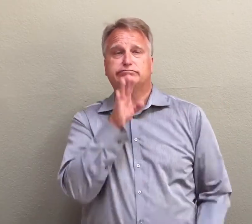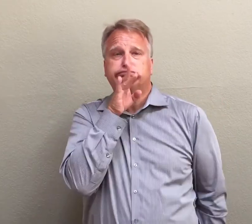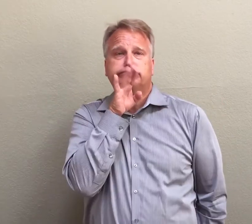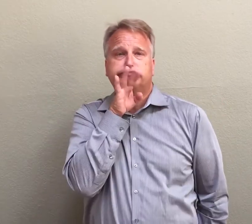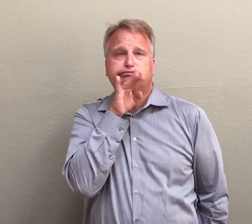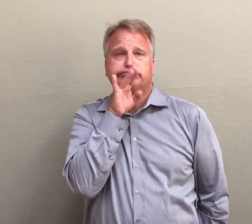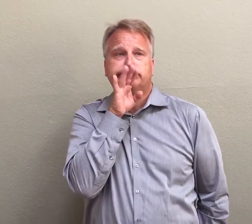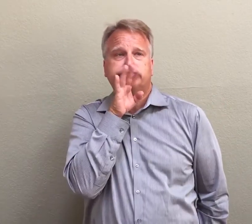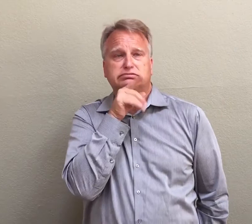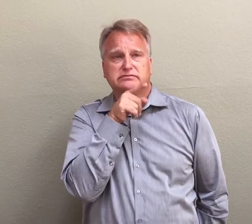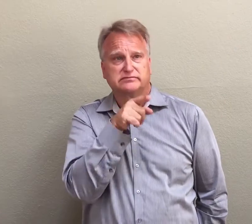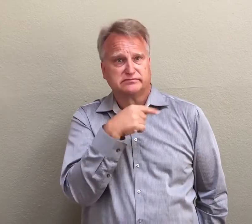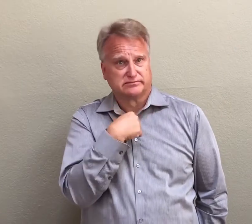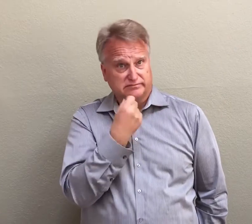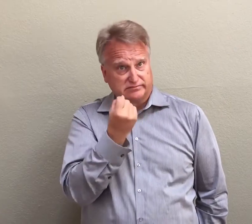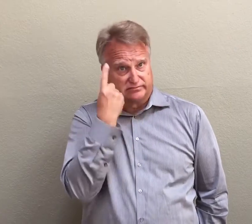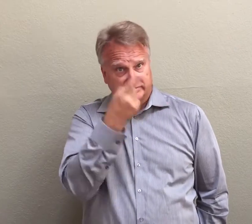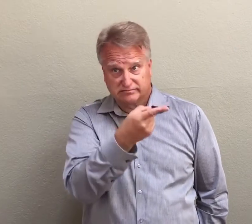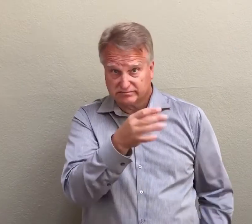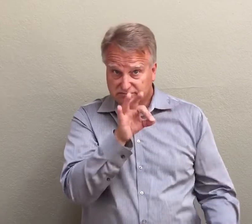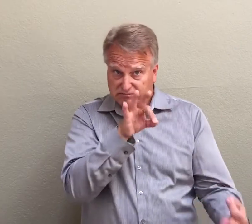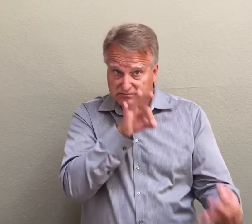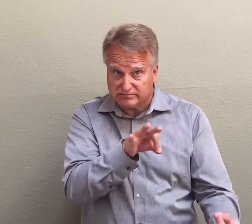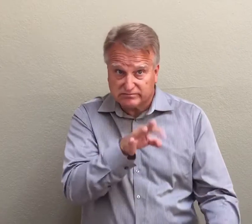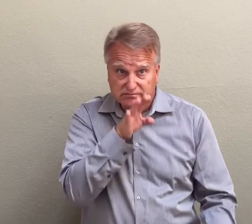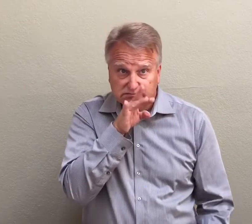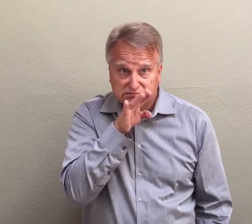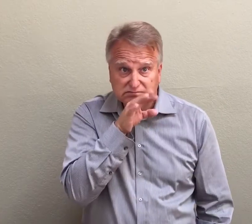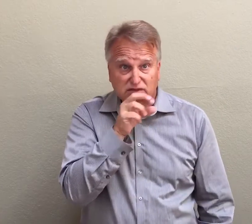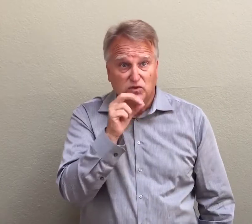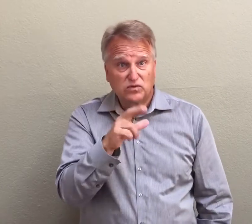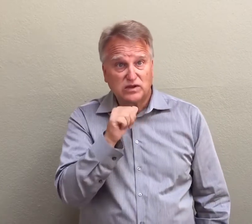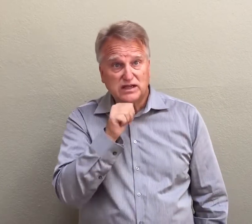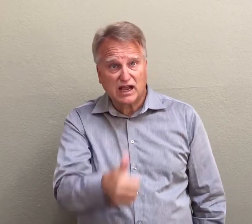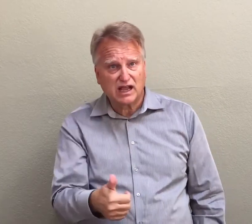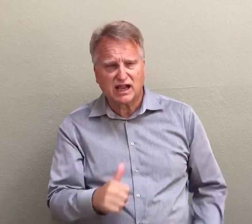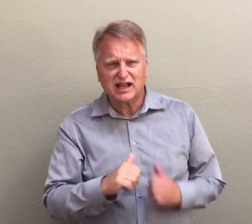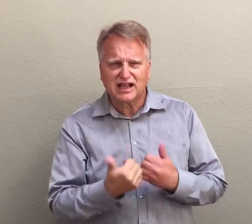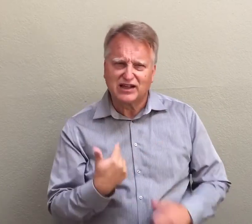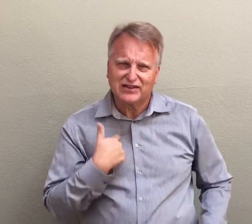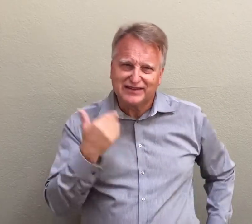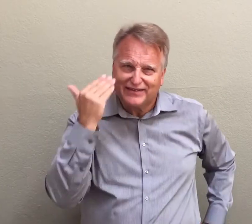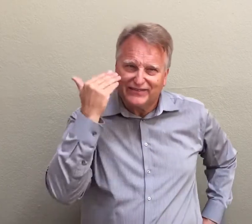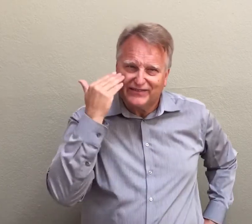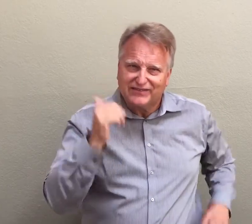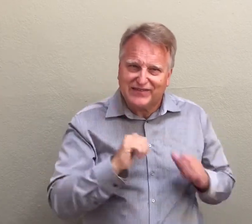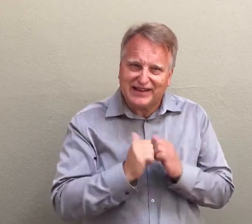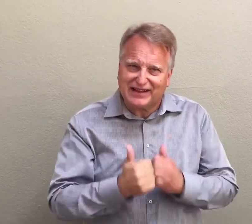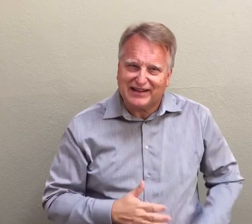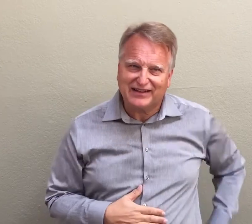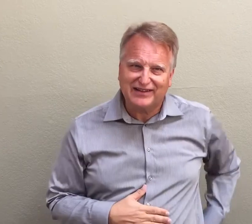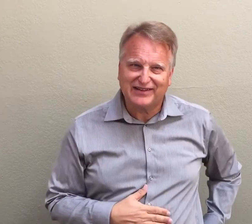how do I know if my interpreter is accurate in interpreting from ASL to English?